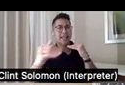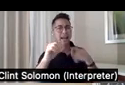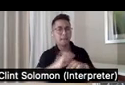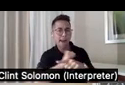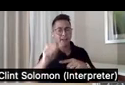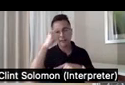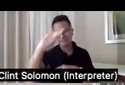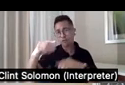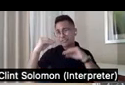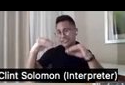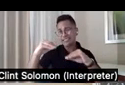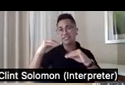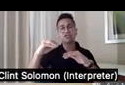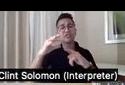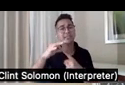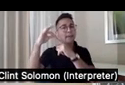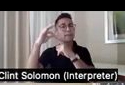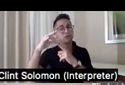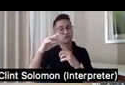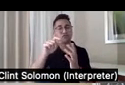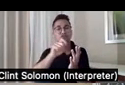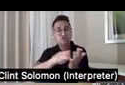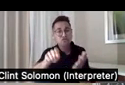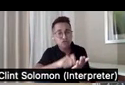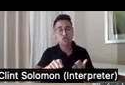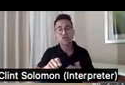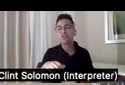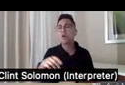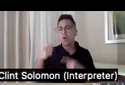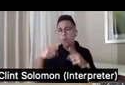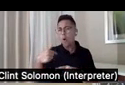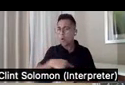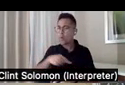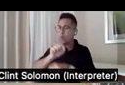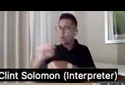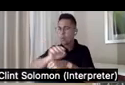children journal and while we were working i learned so much from working with colleagues on